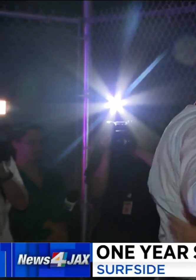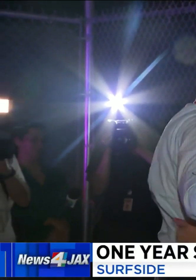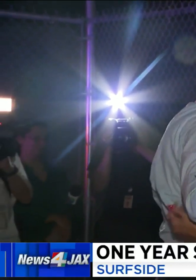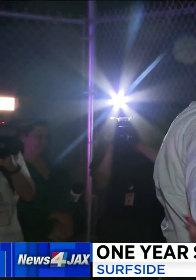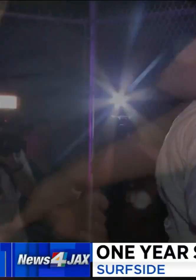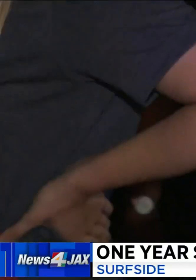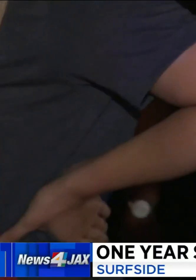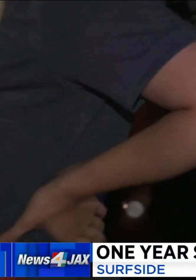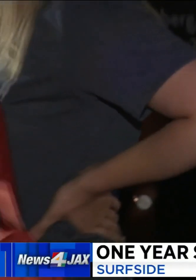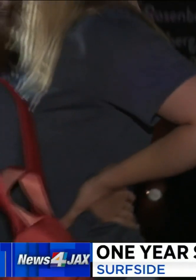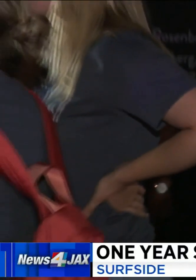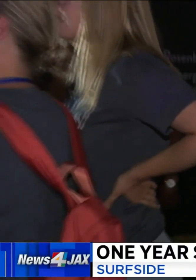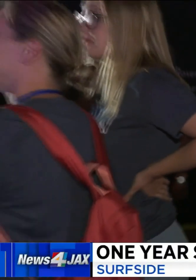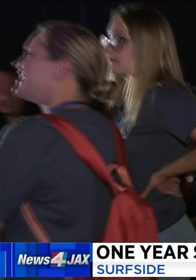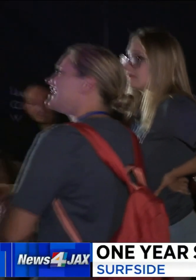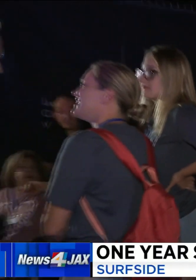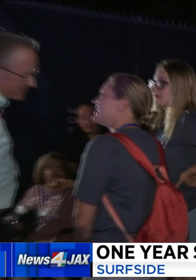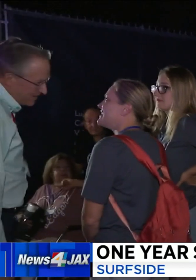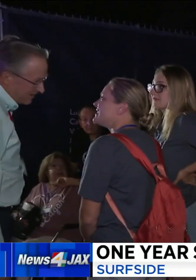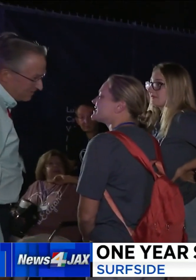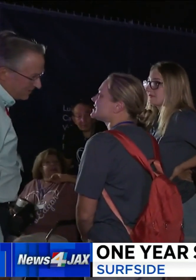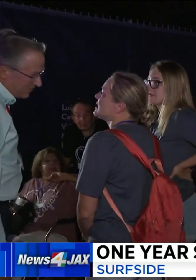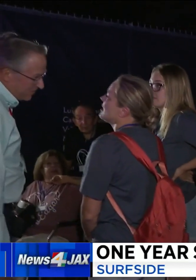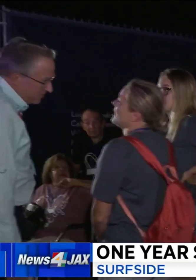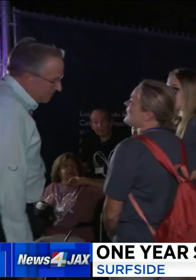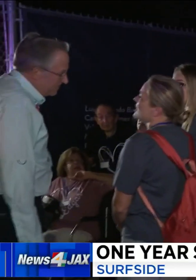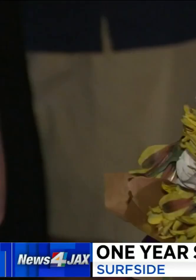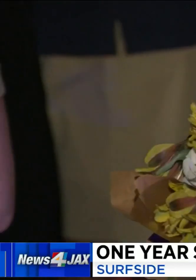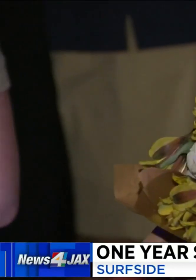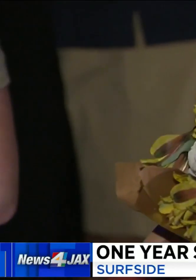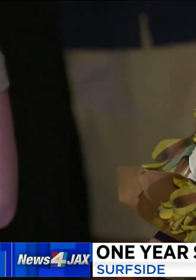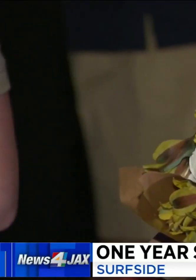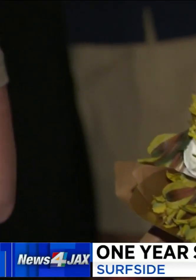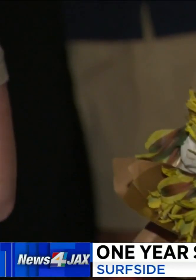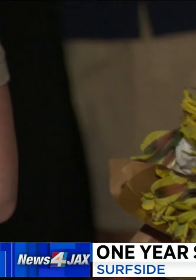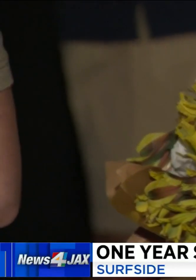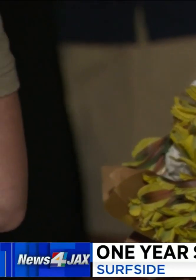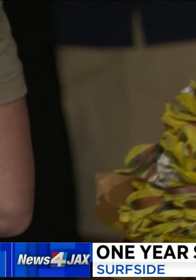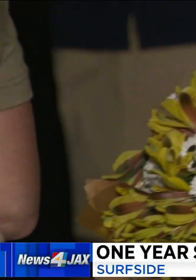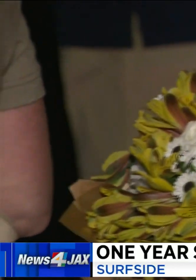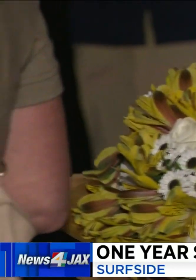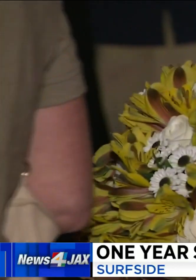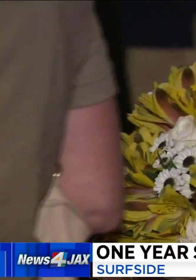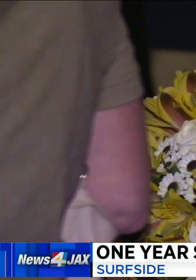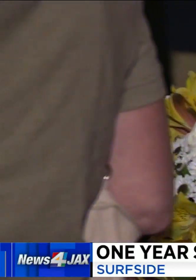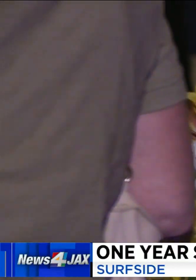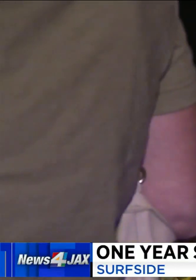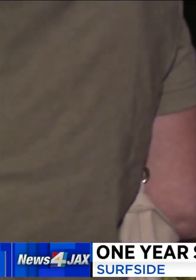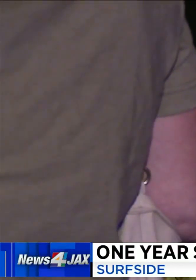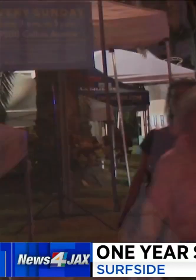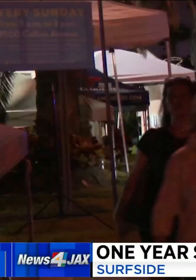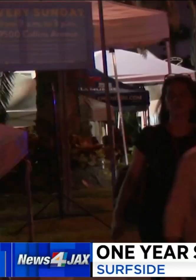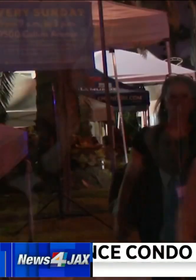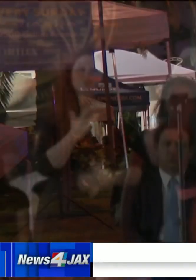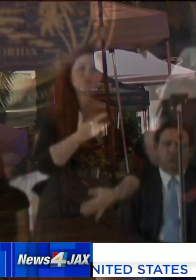THE LAST VICTIM OUT OF THE RUBBLE. ALSO TODAY, FIRST LADY